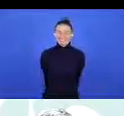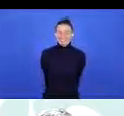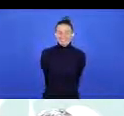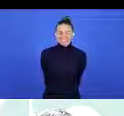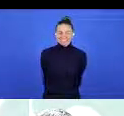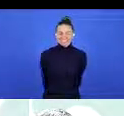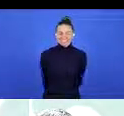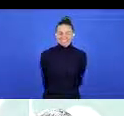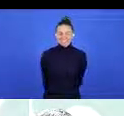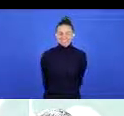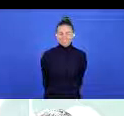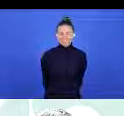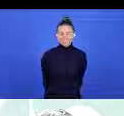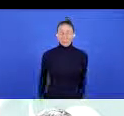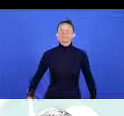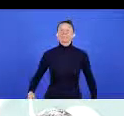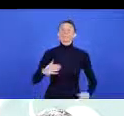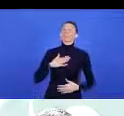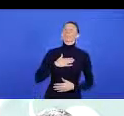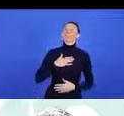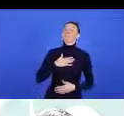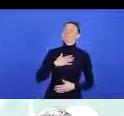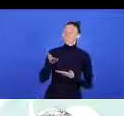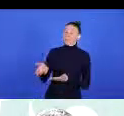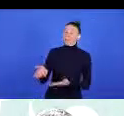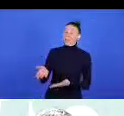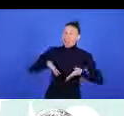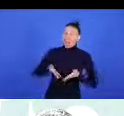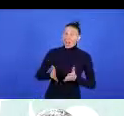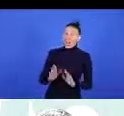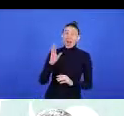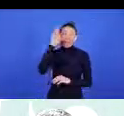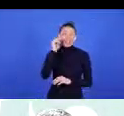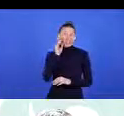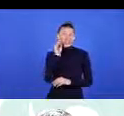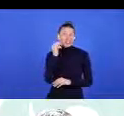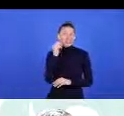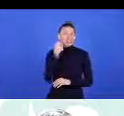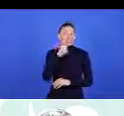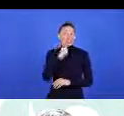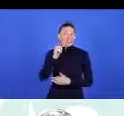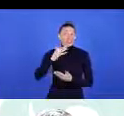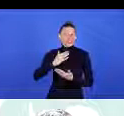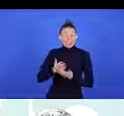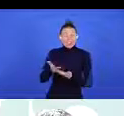before COVID time, yes.